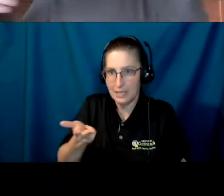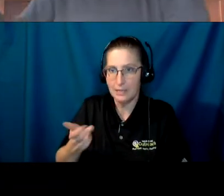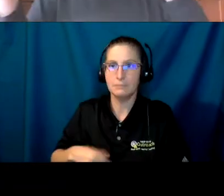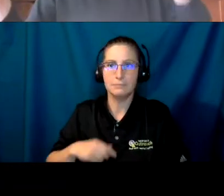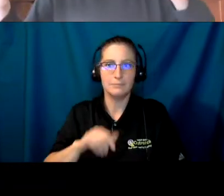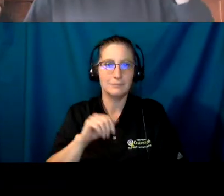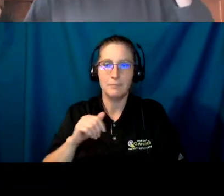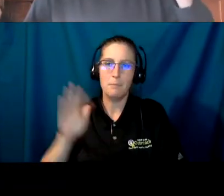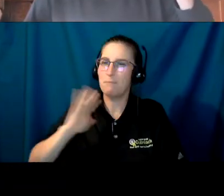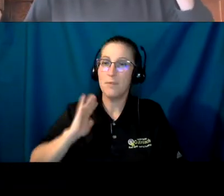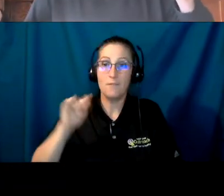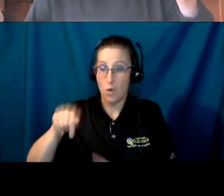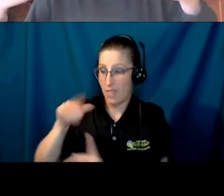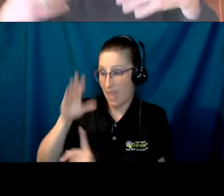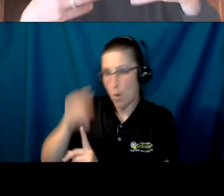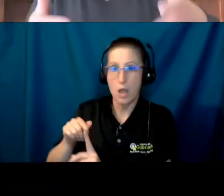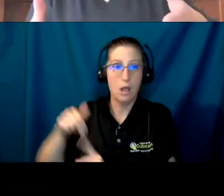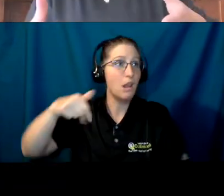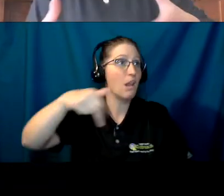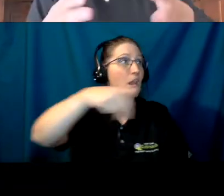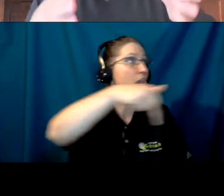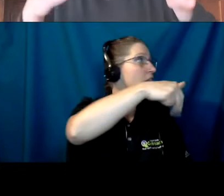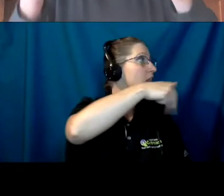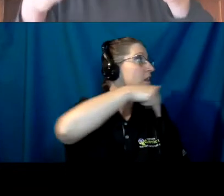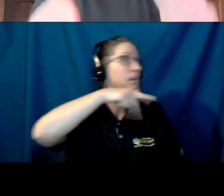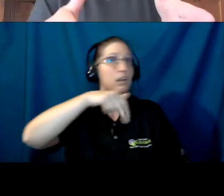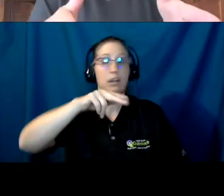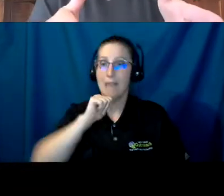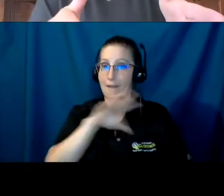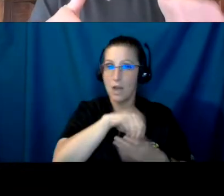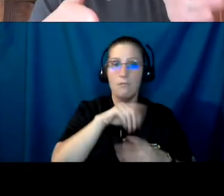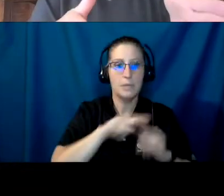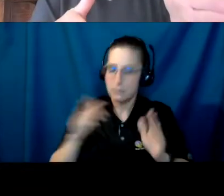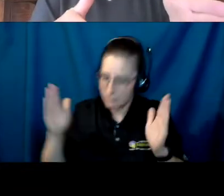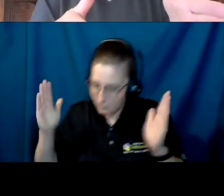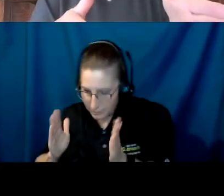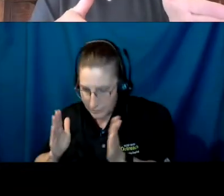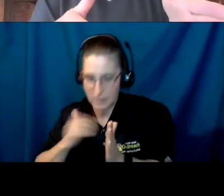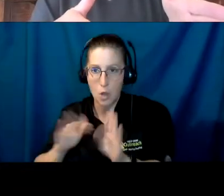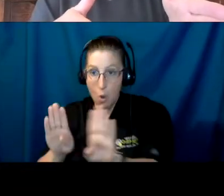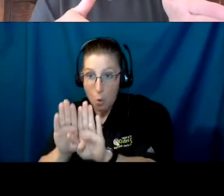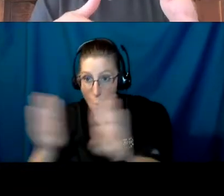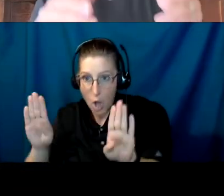walking around the yard but not engaging and found a small space against the wall and he's